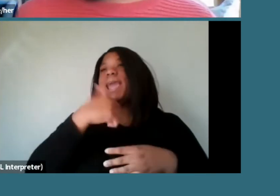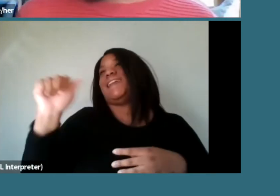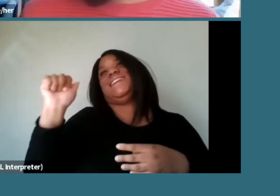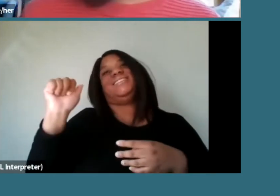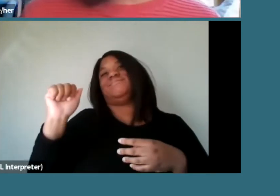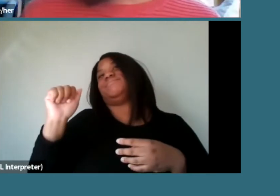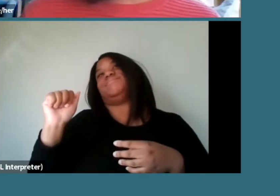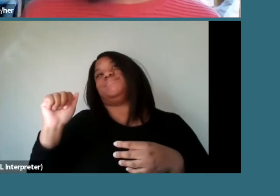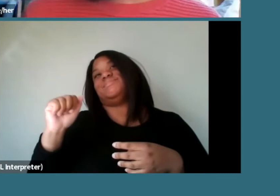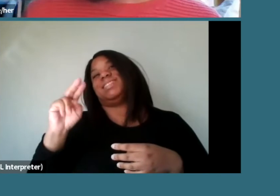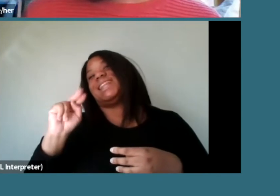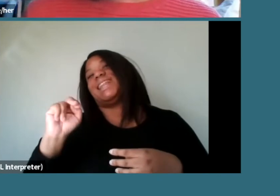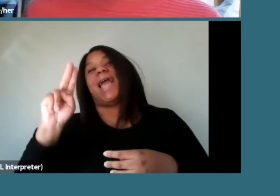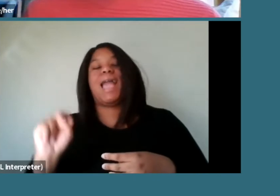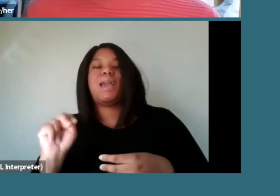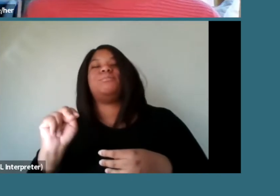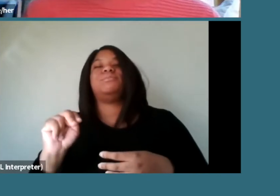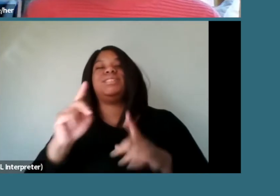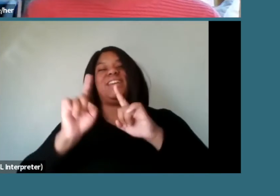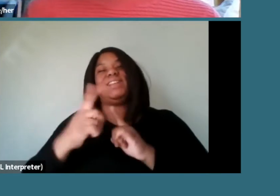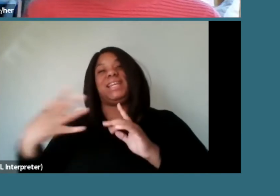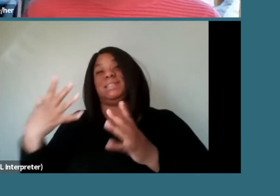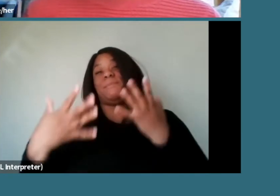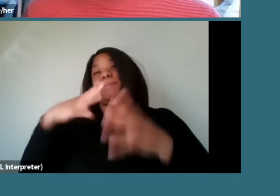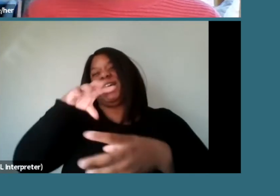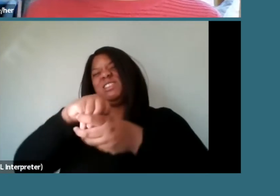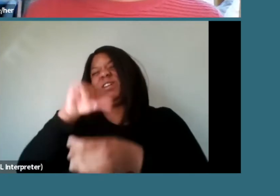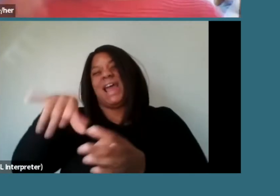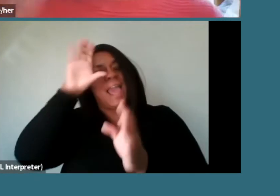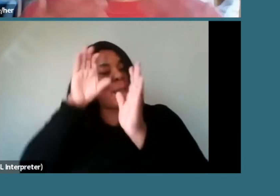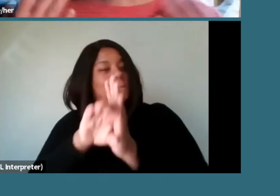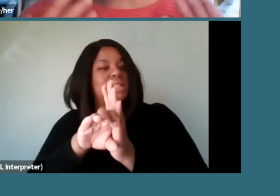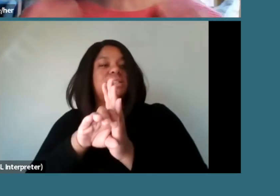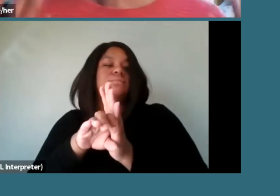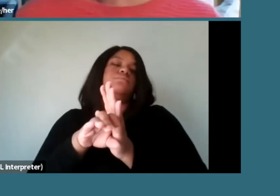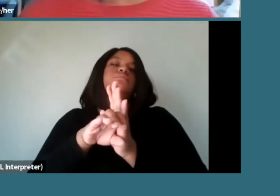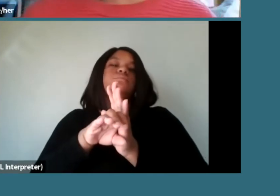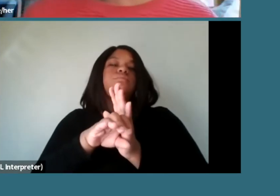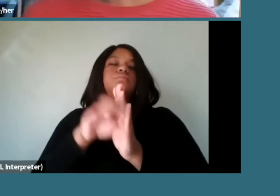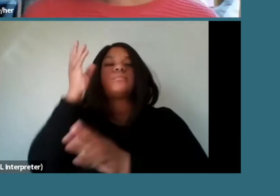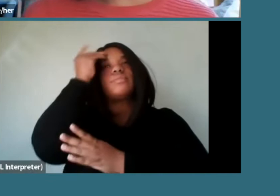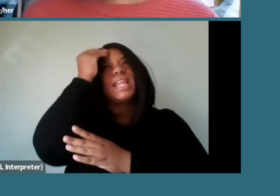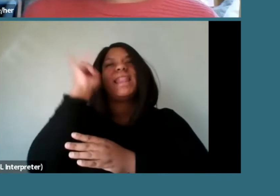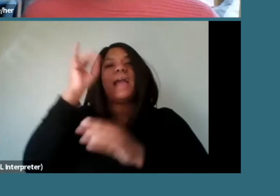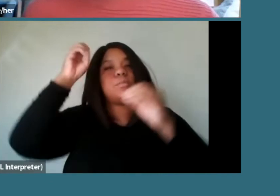the different things that might be in that image. And just think of this as like a brainstorming kind of exercise.